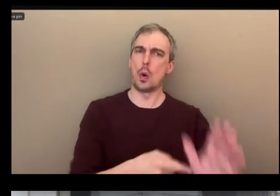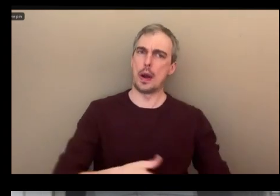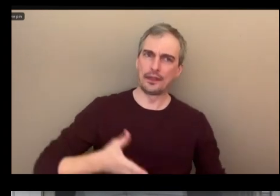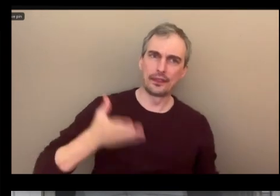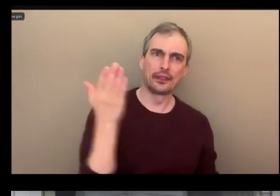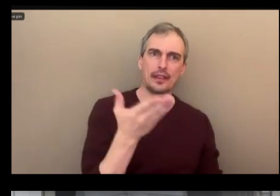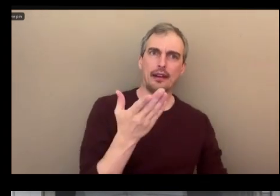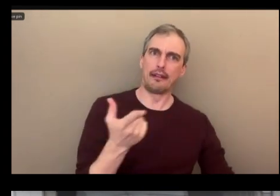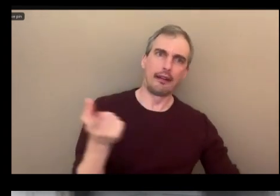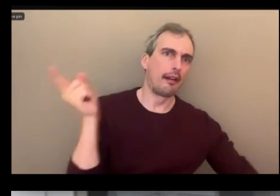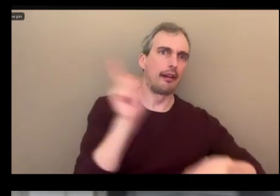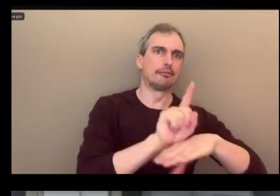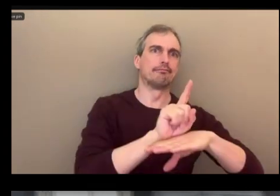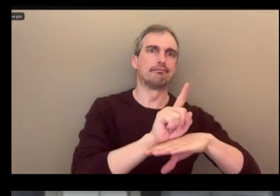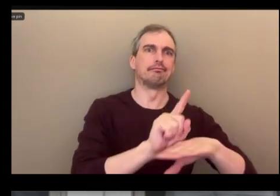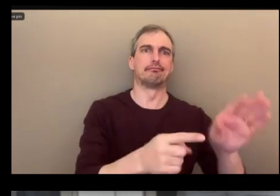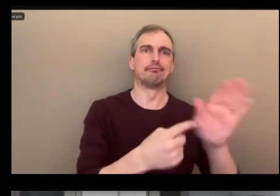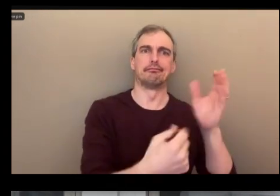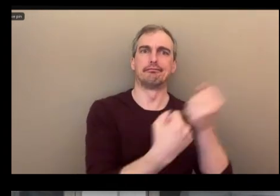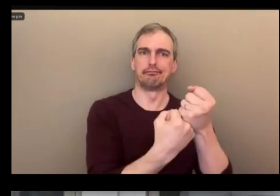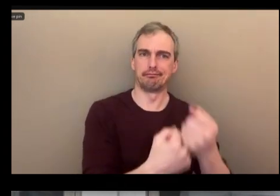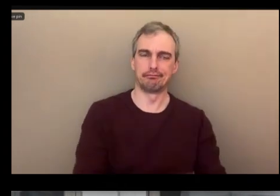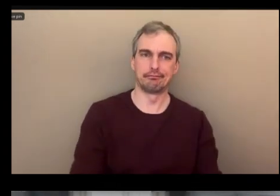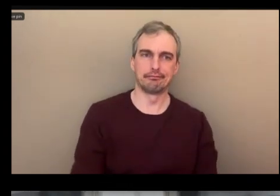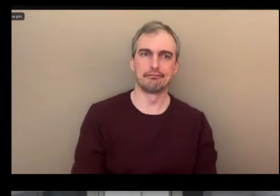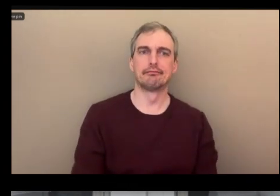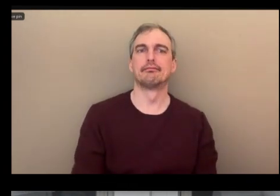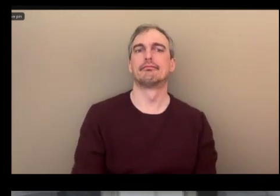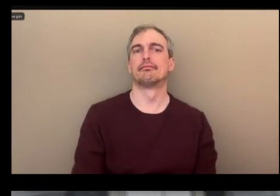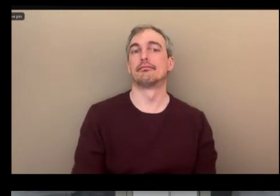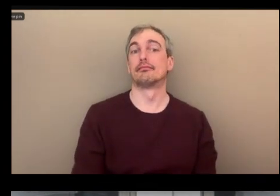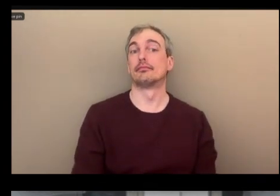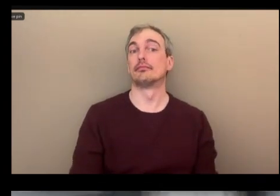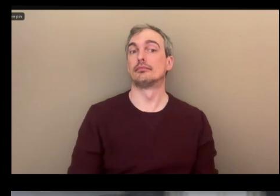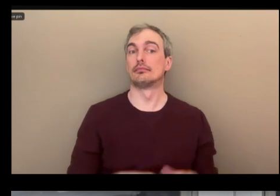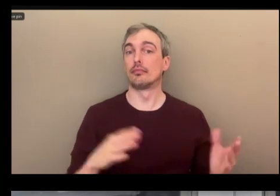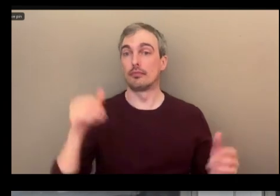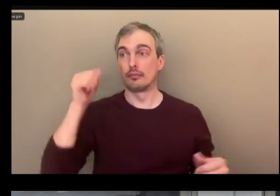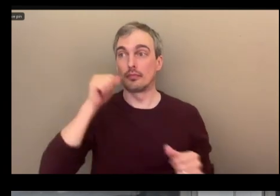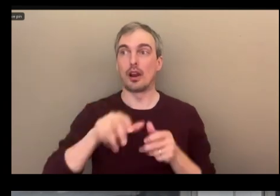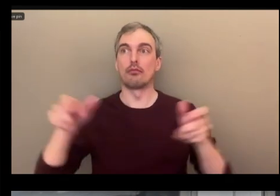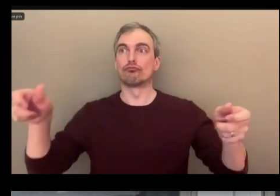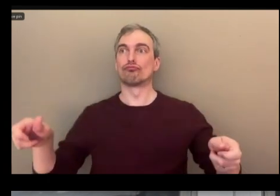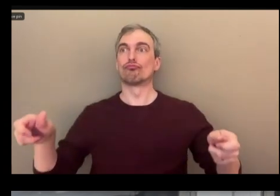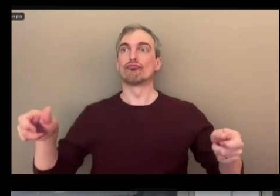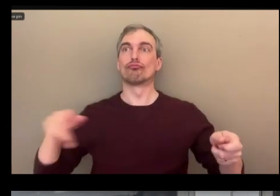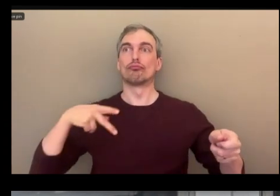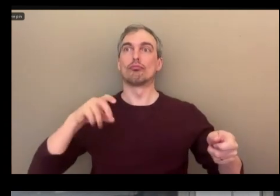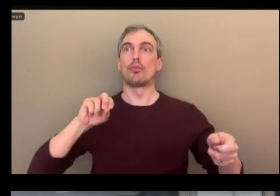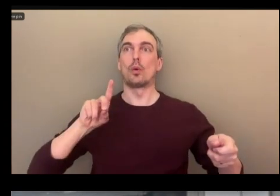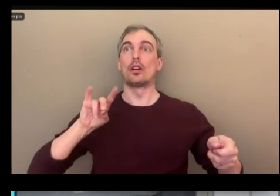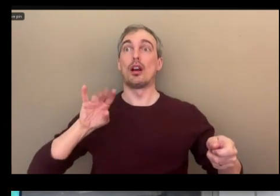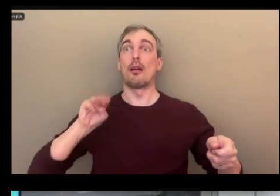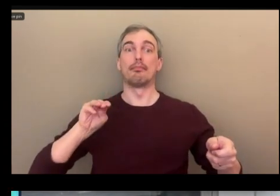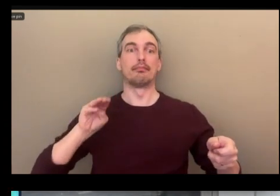We talked about the podium. And educational awareness. Well, there you go. Nothing fancy. It's just a podium. A little table.